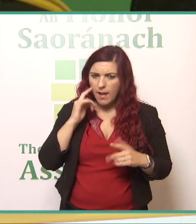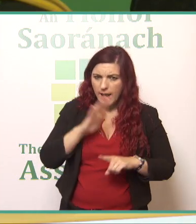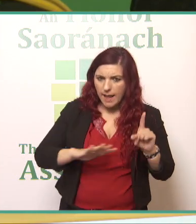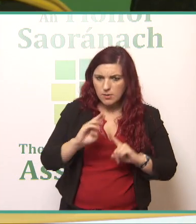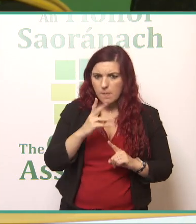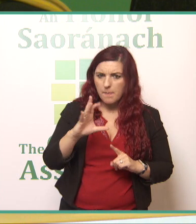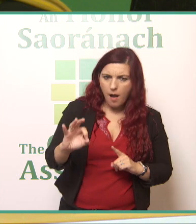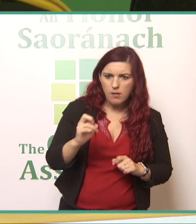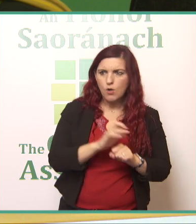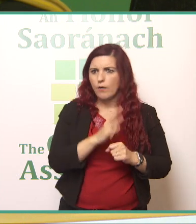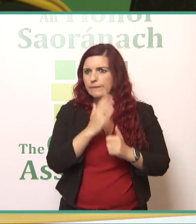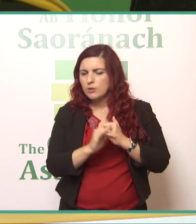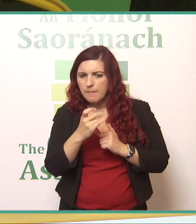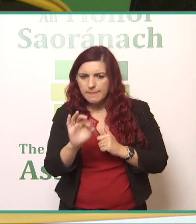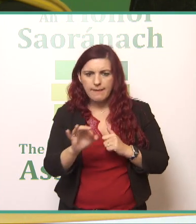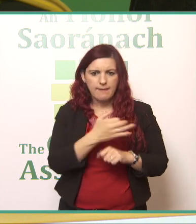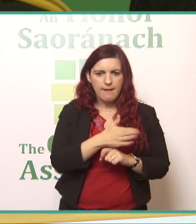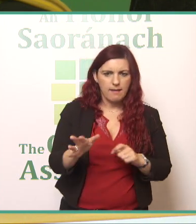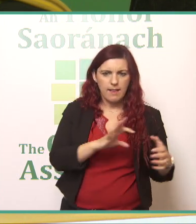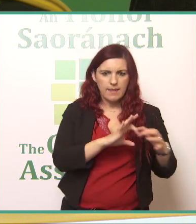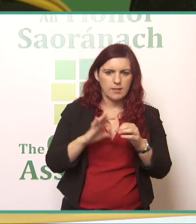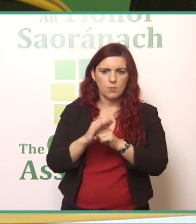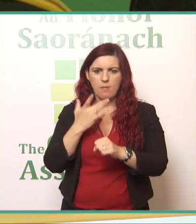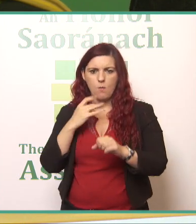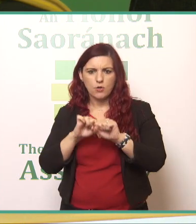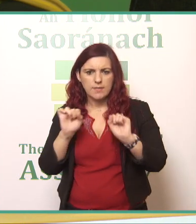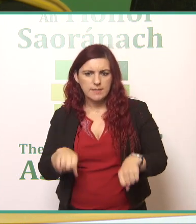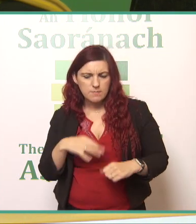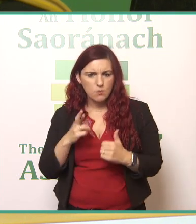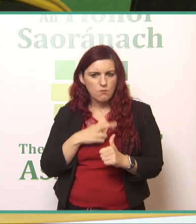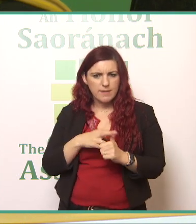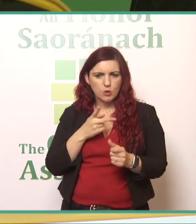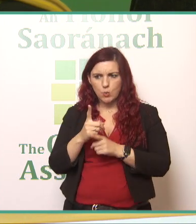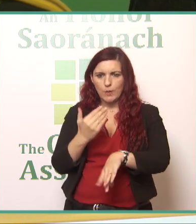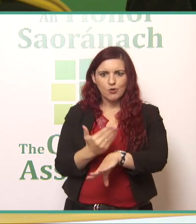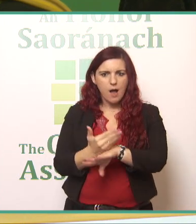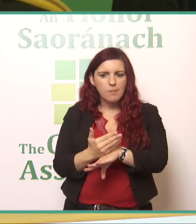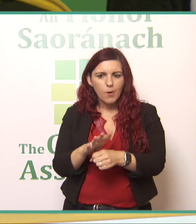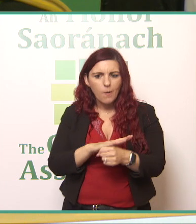retired boglands contribute to the water system so they're already working towards the local